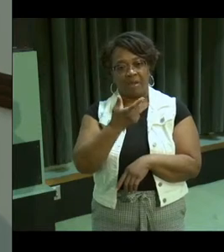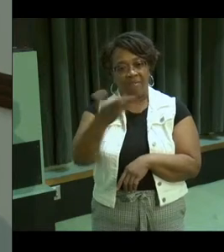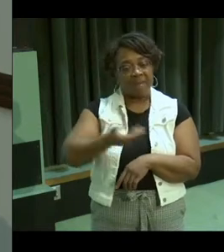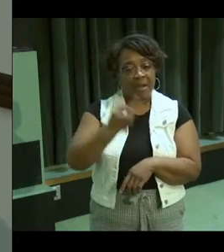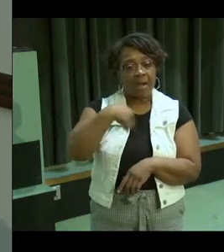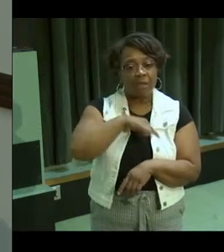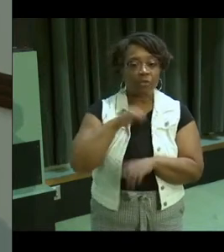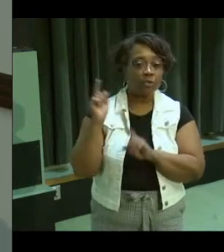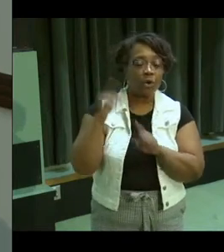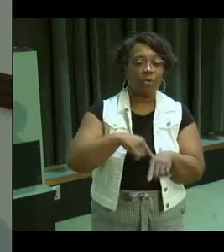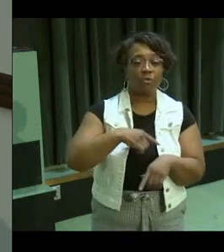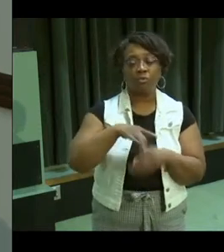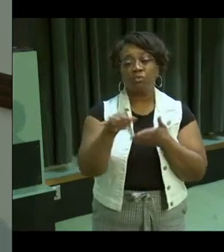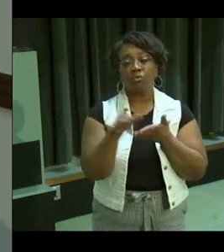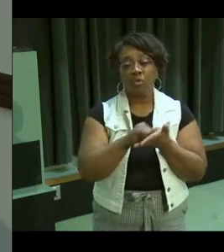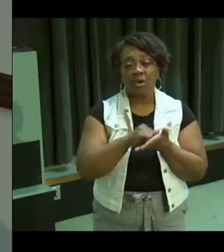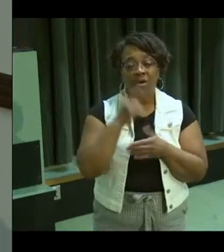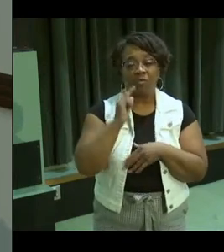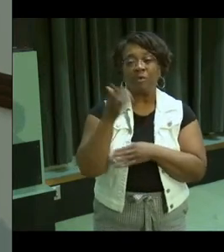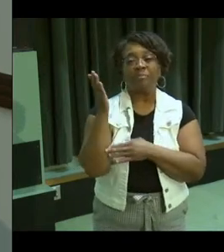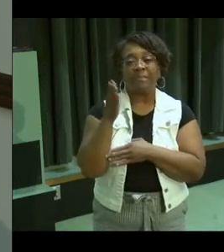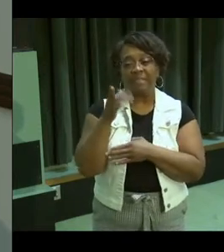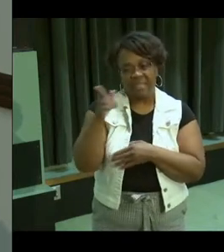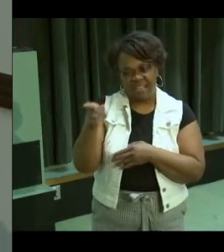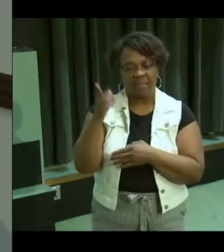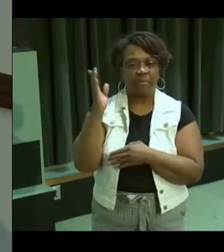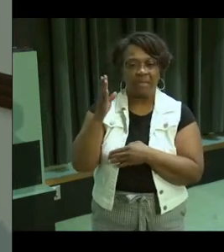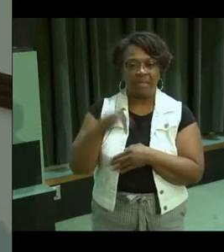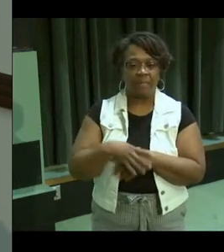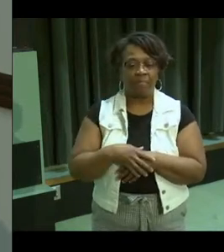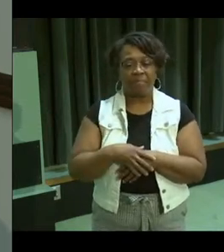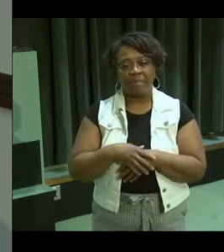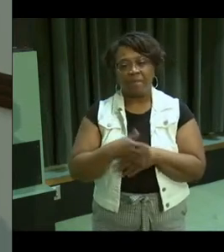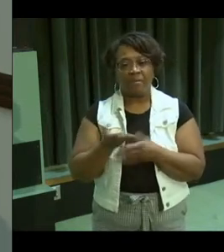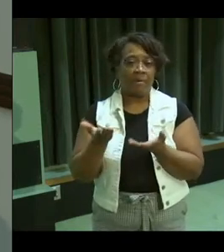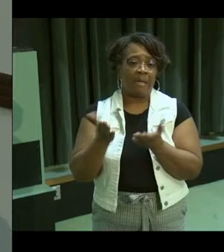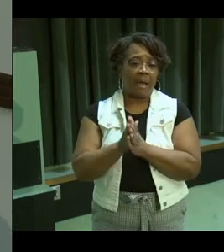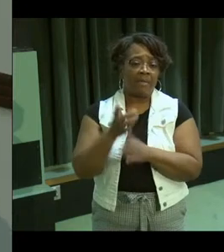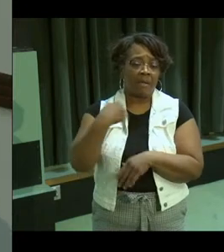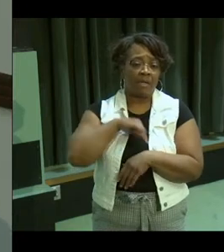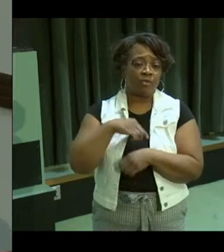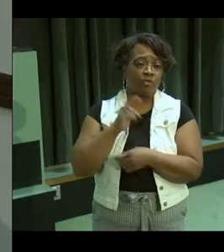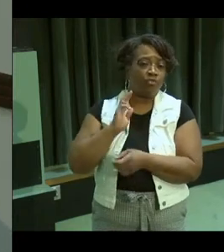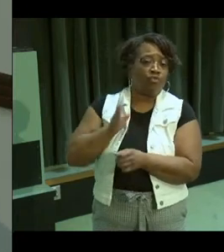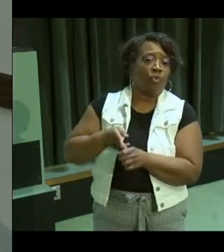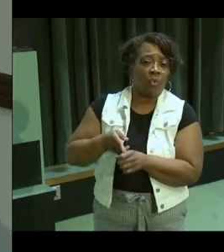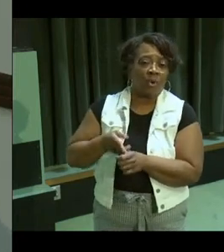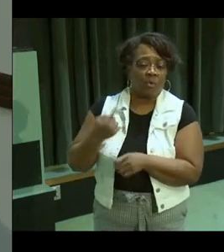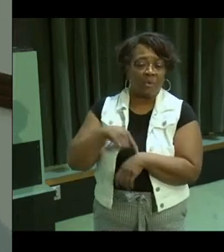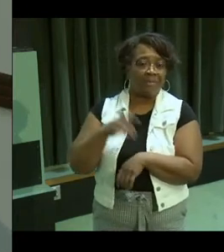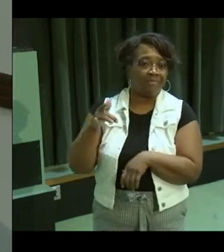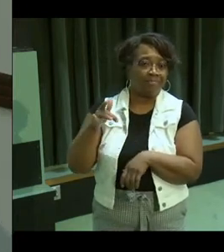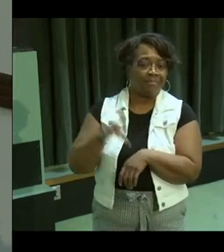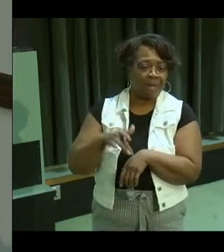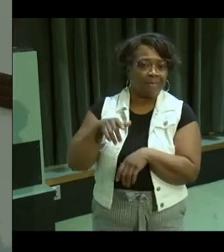for he had a speaking engagement